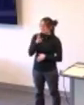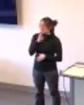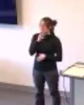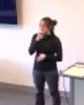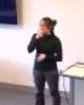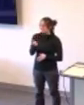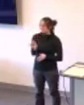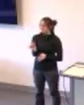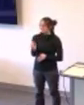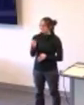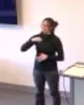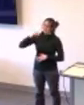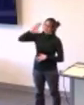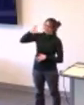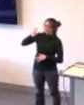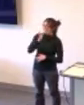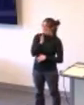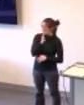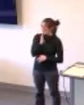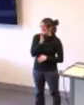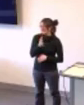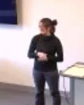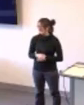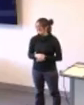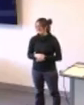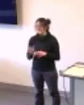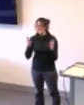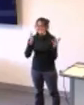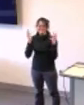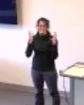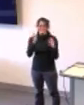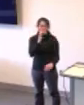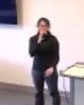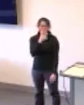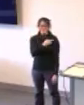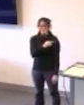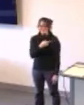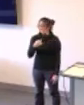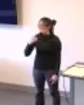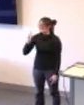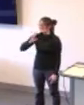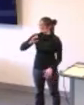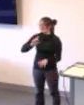So I'm going to put in a little plug. She used to work in the prison.